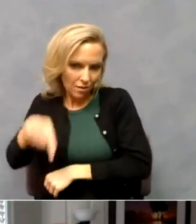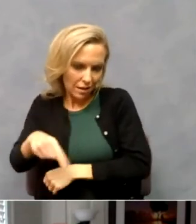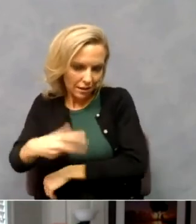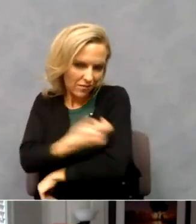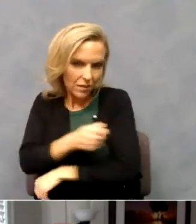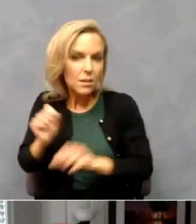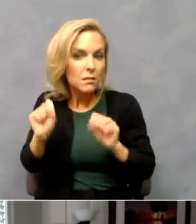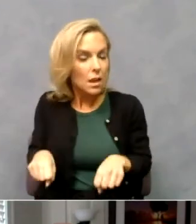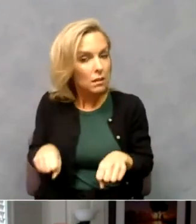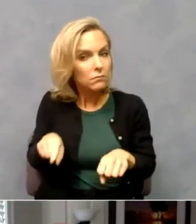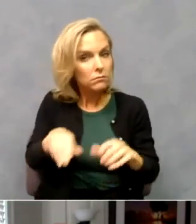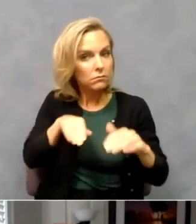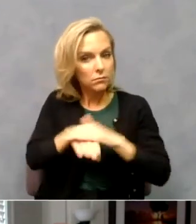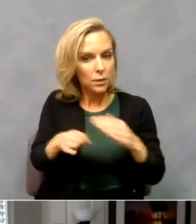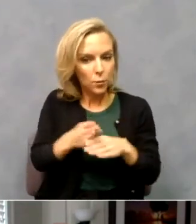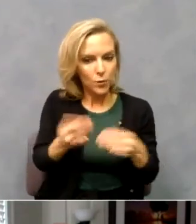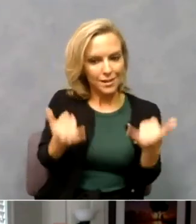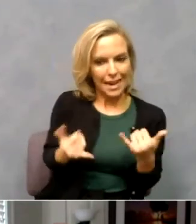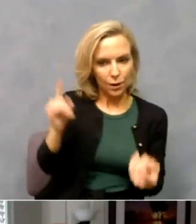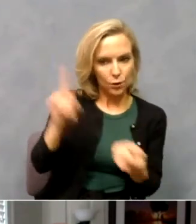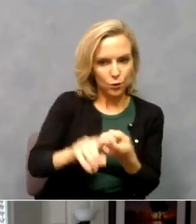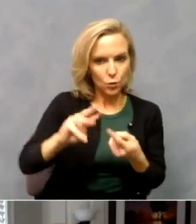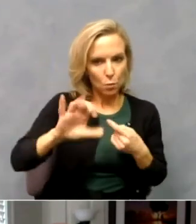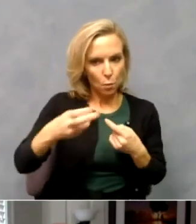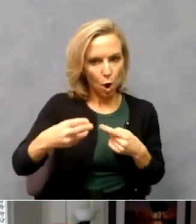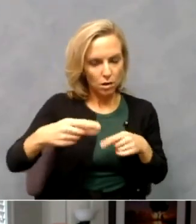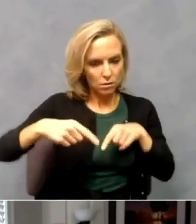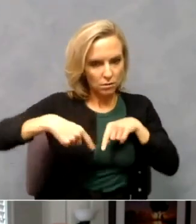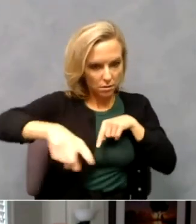between now and March. So it's gonna be difficulties. We work through this and